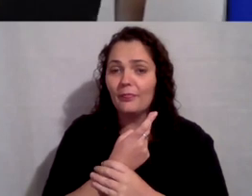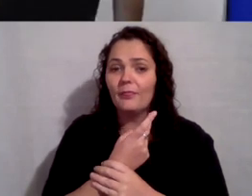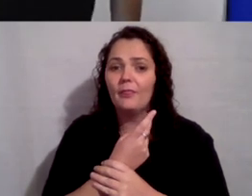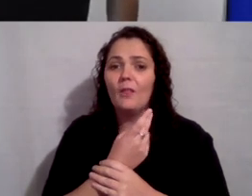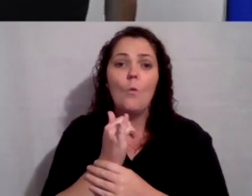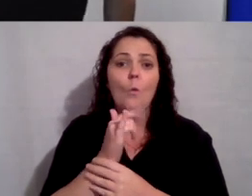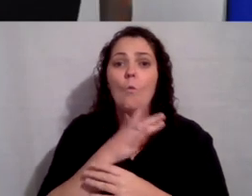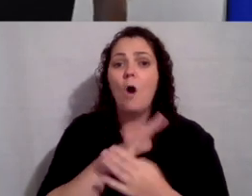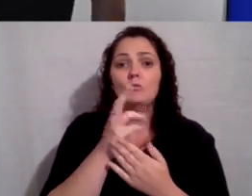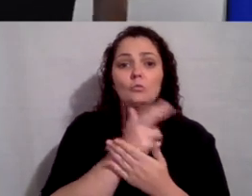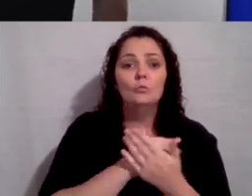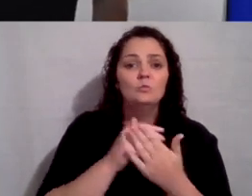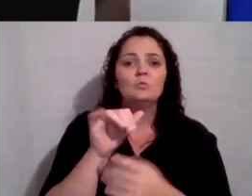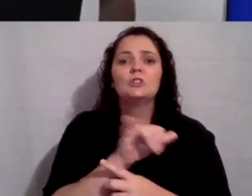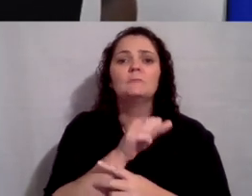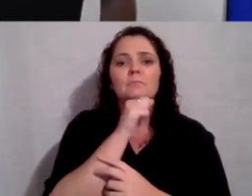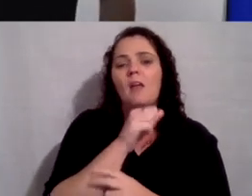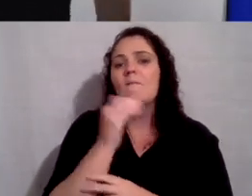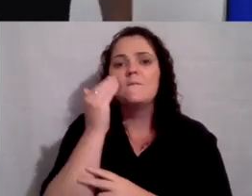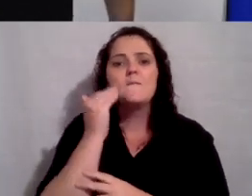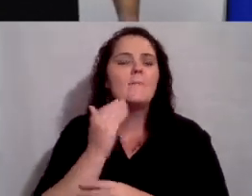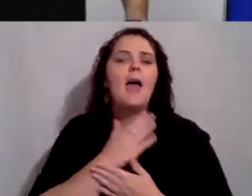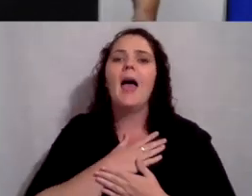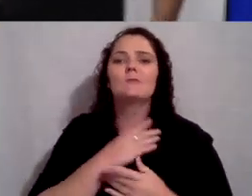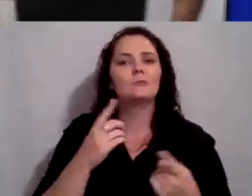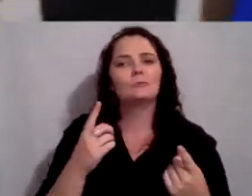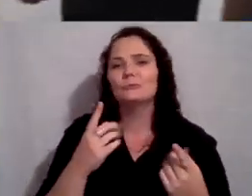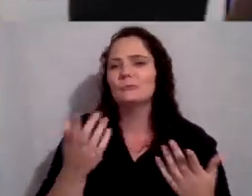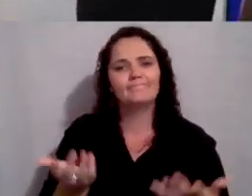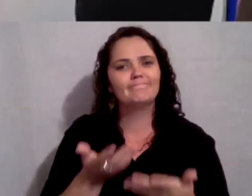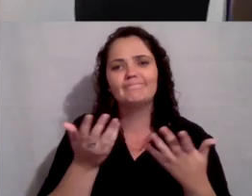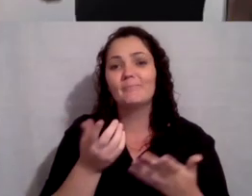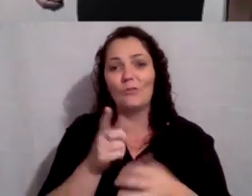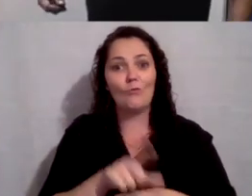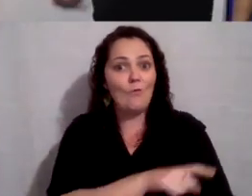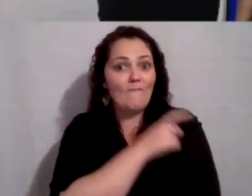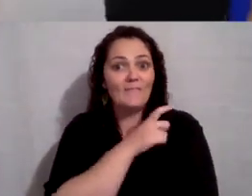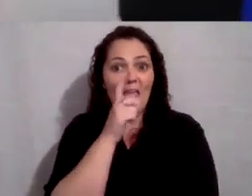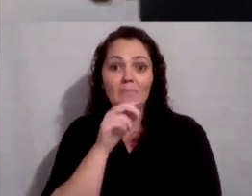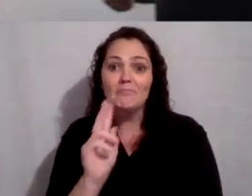one or the other, that's completely up to you okay you decide, if you feel a little bit more confident you want to try to hit both of them,